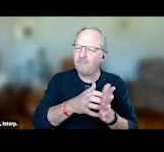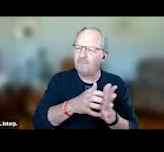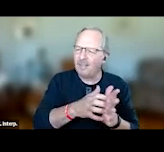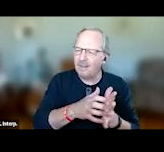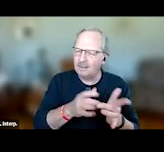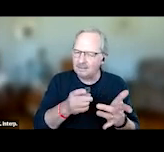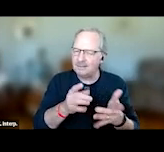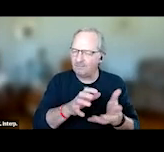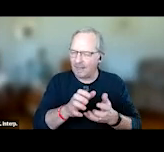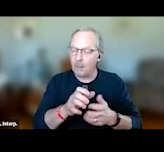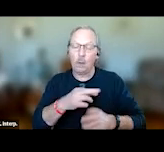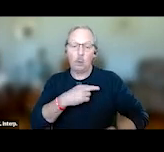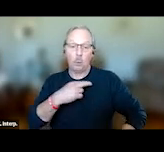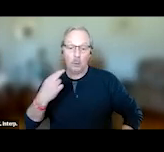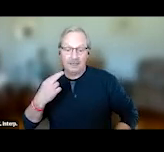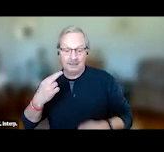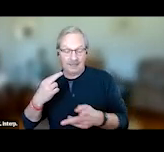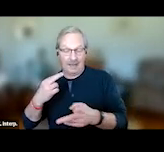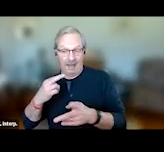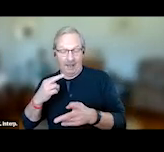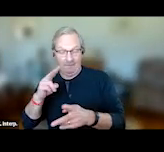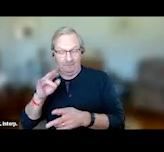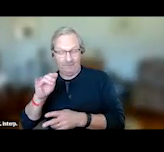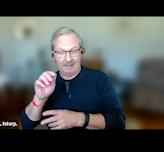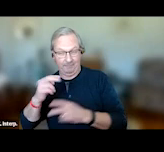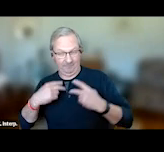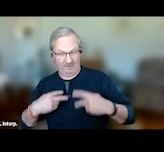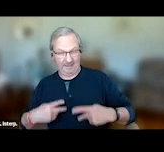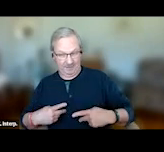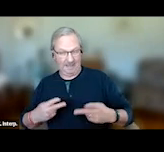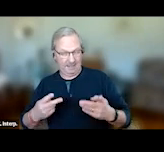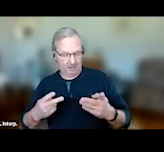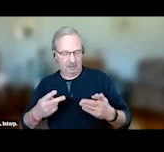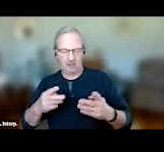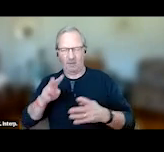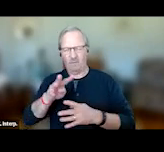The risk of victimization among those with schizophrenia is four to six times higher than the general population,